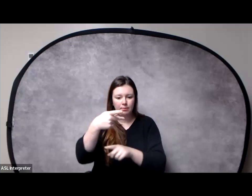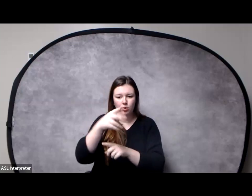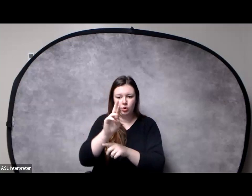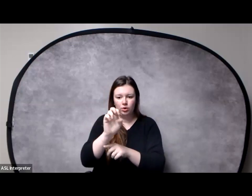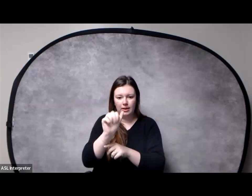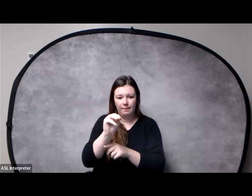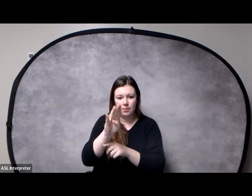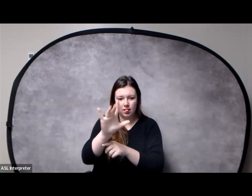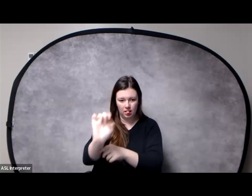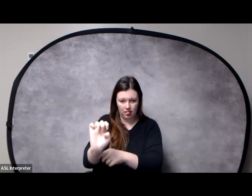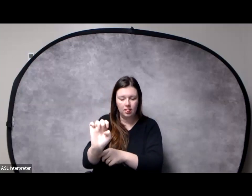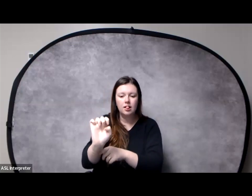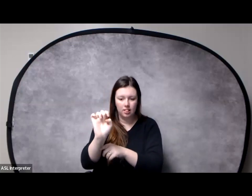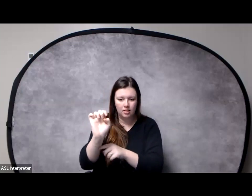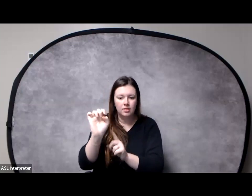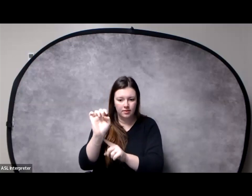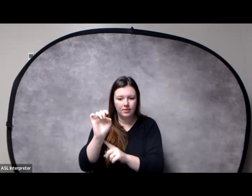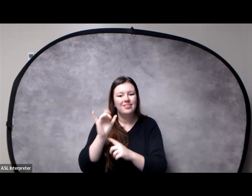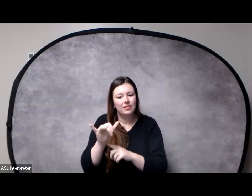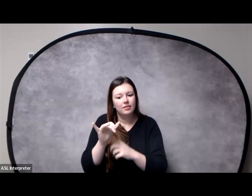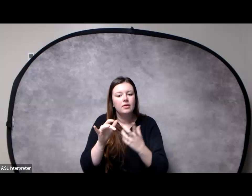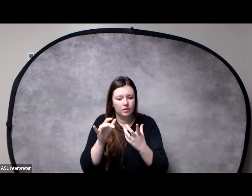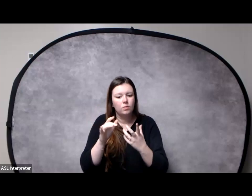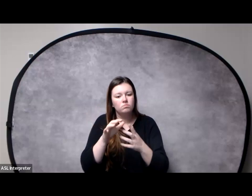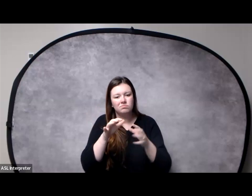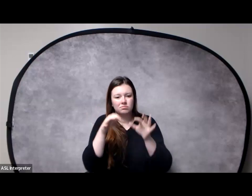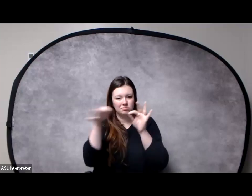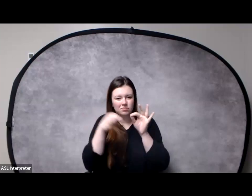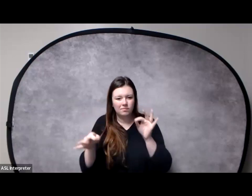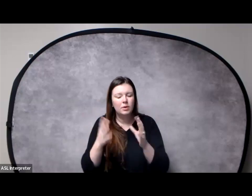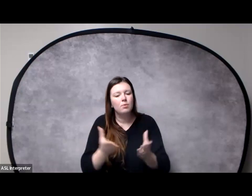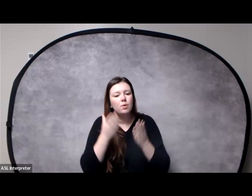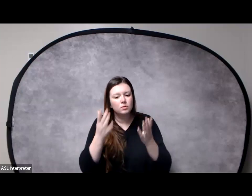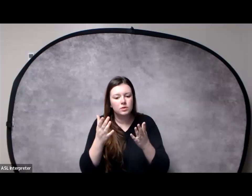what we are proposing to do and then it's followed by regulatory texts, which is the